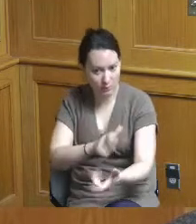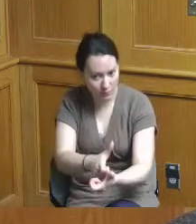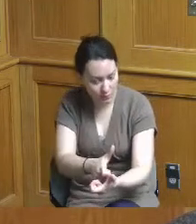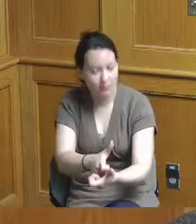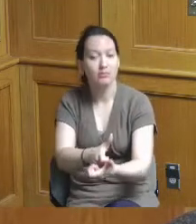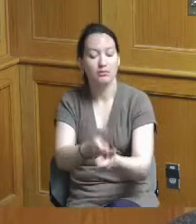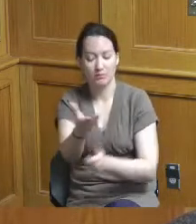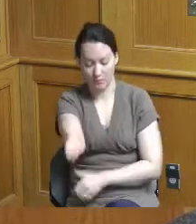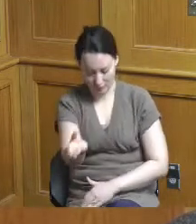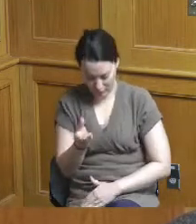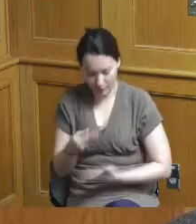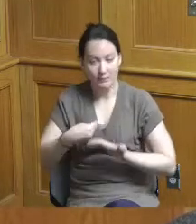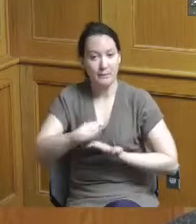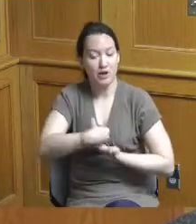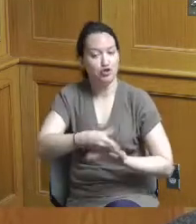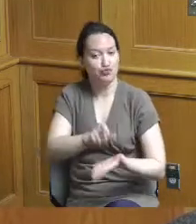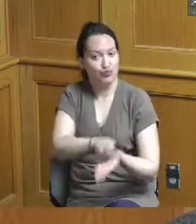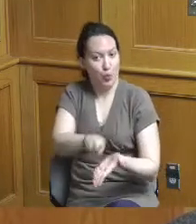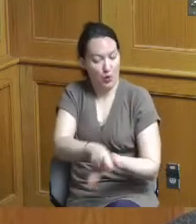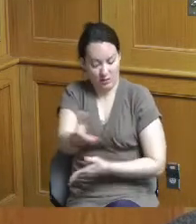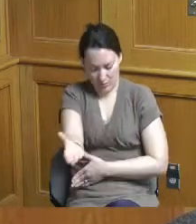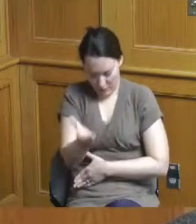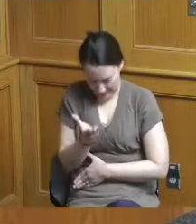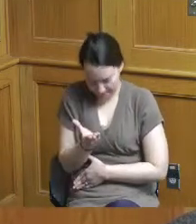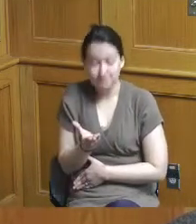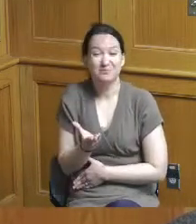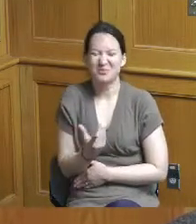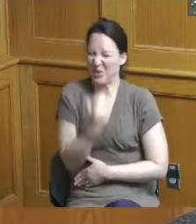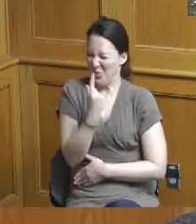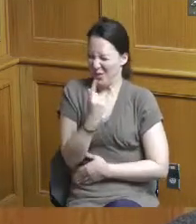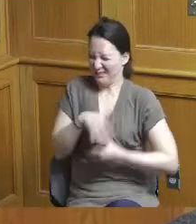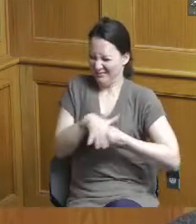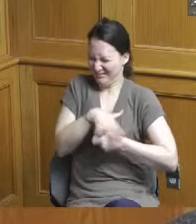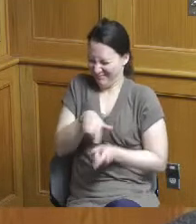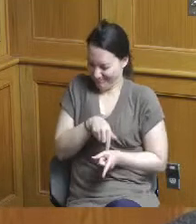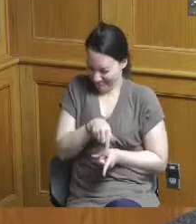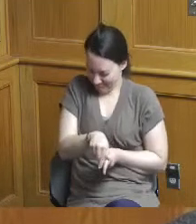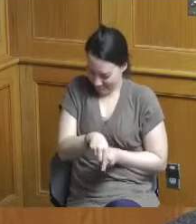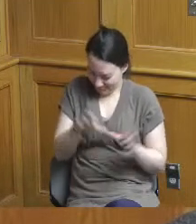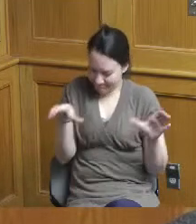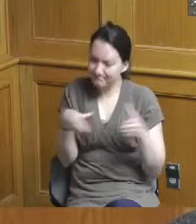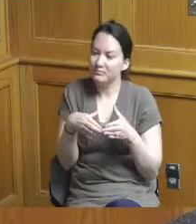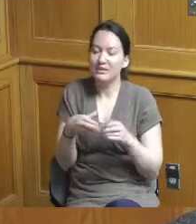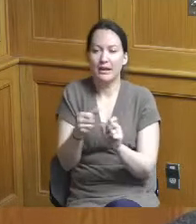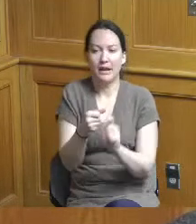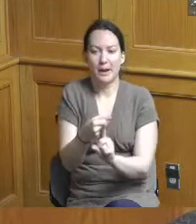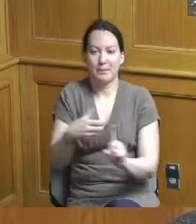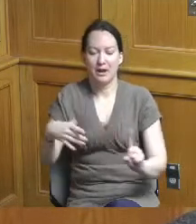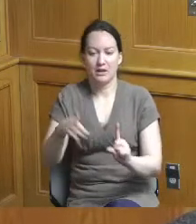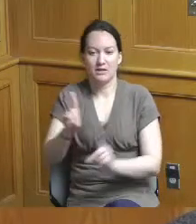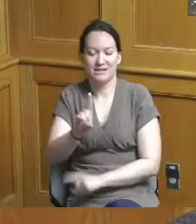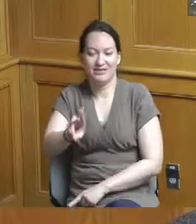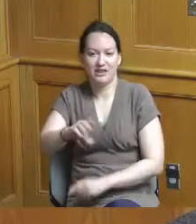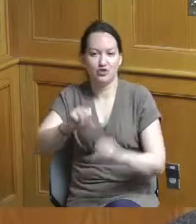budget that you wrote and I have one area in there expansion of domestic violence shelters in the